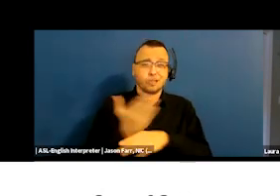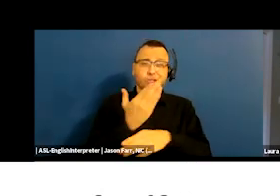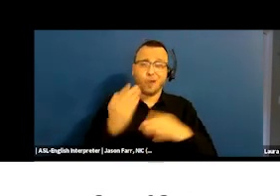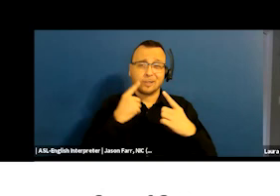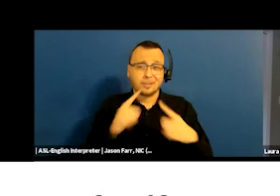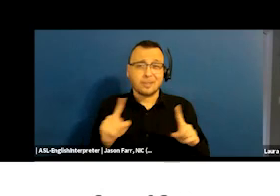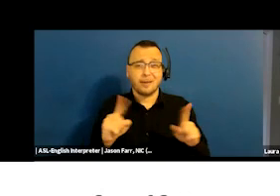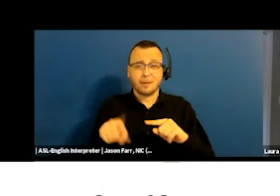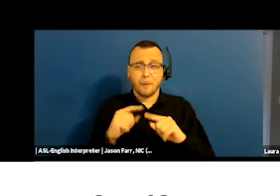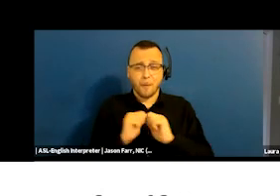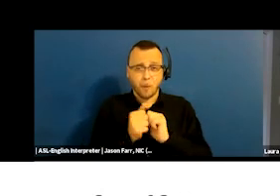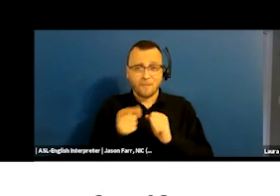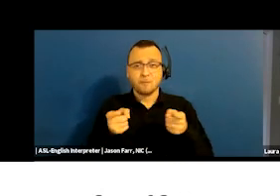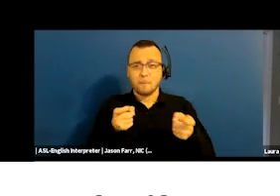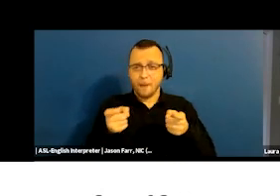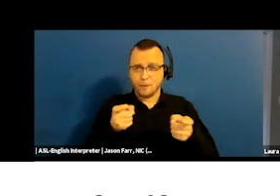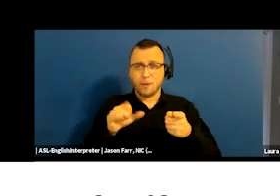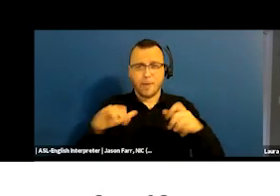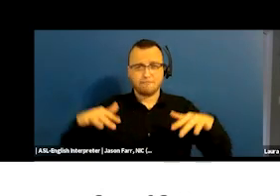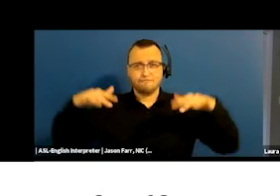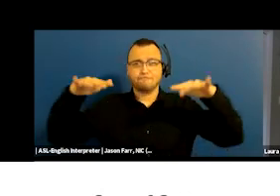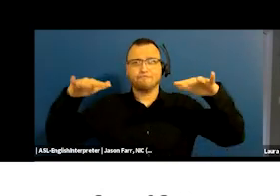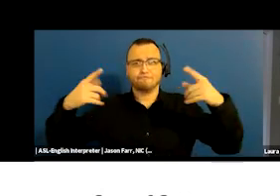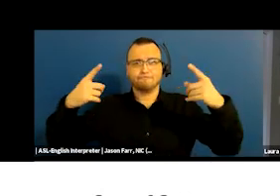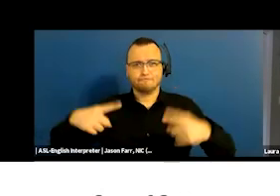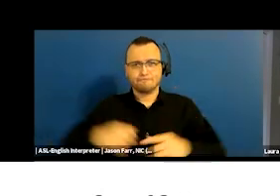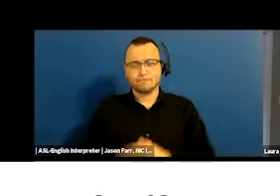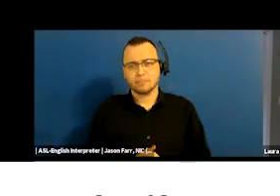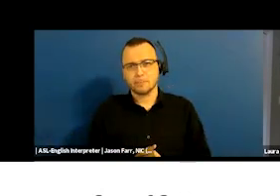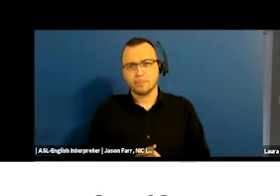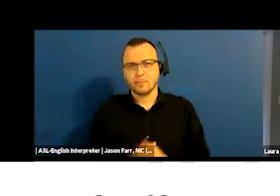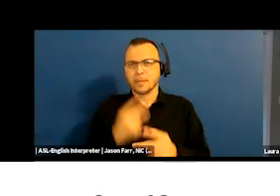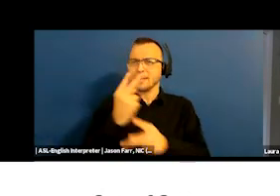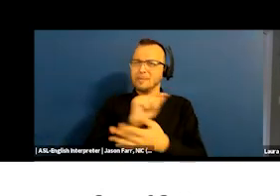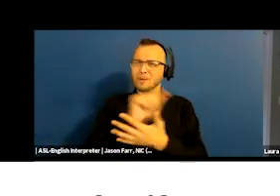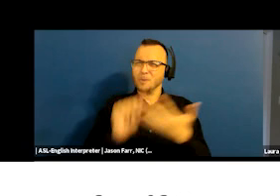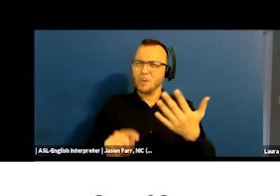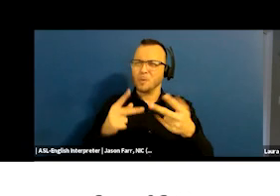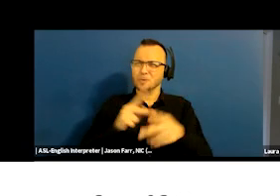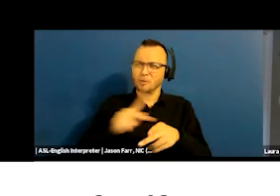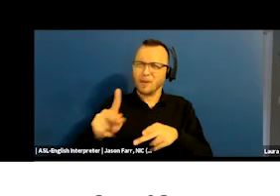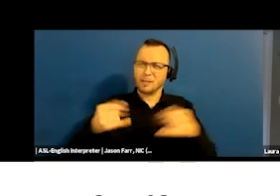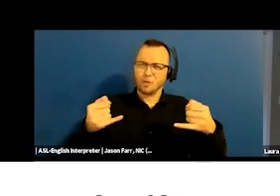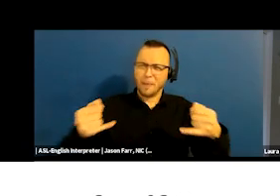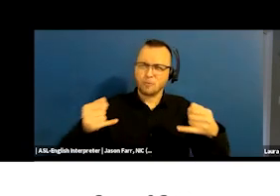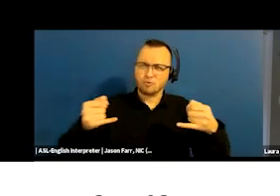you're spending some time working on things or talking about things in supervision.